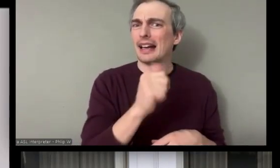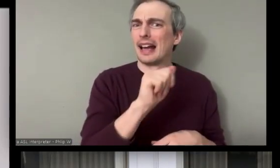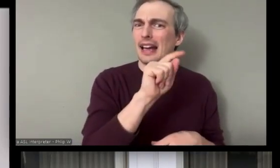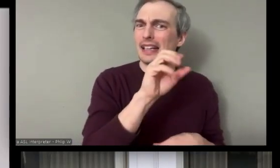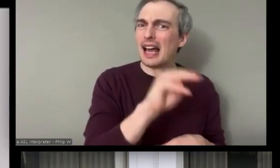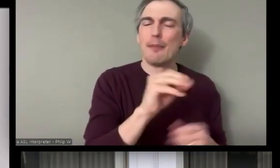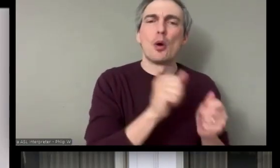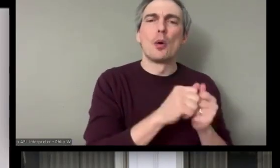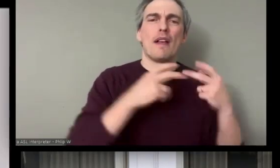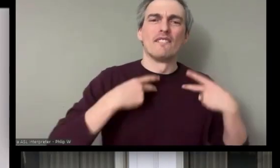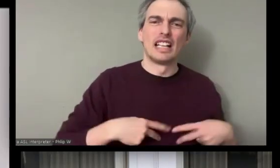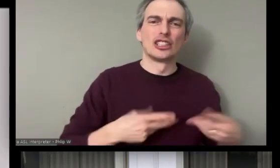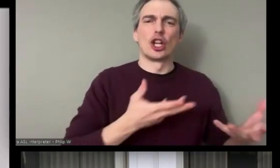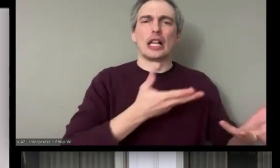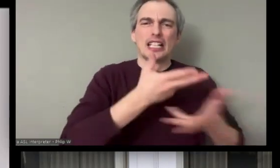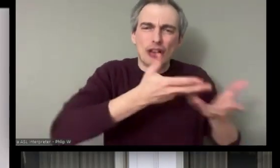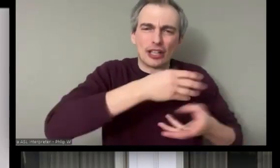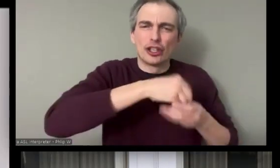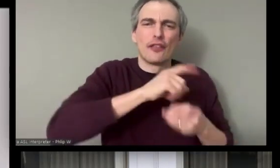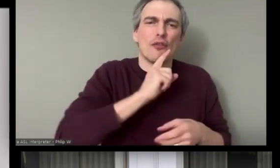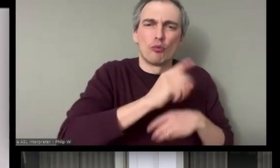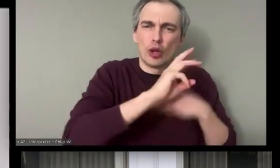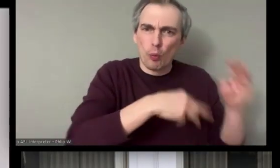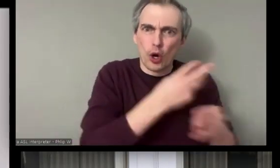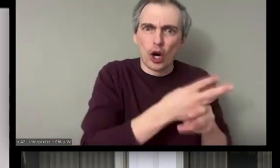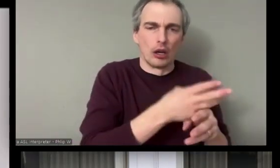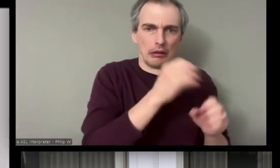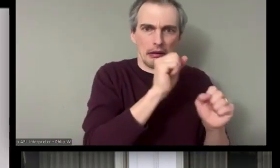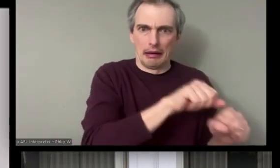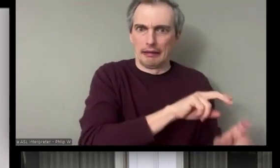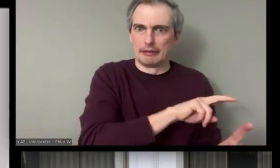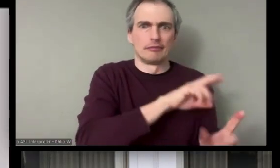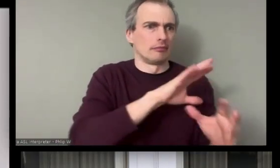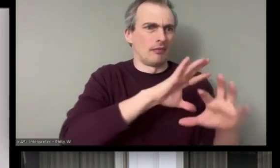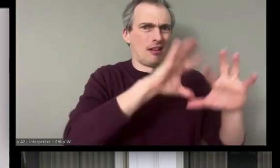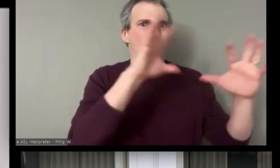Because, as you're simulating things that exist in the real world, this is